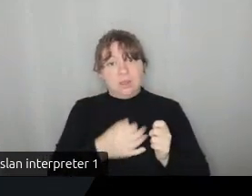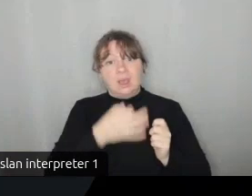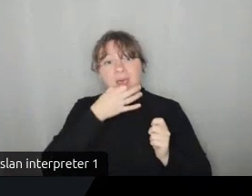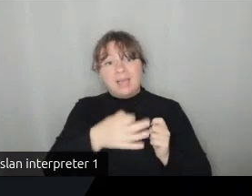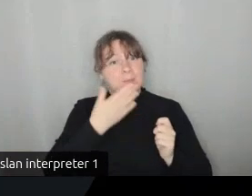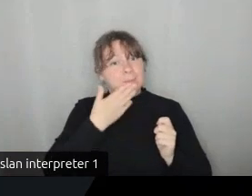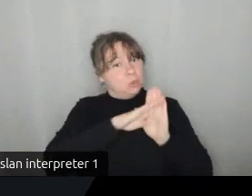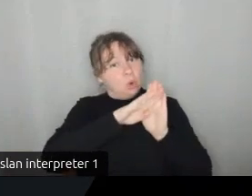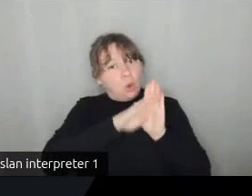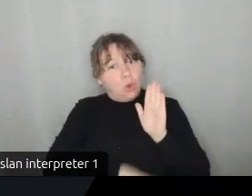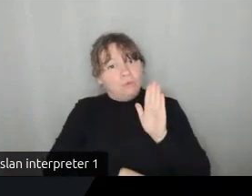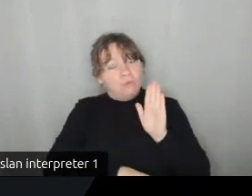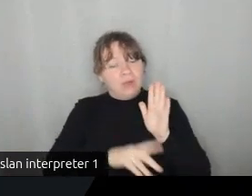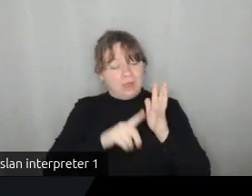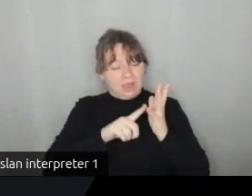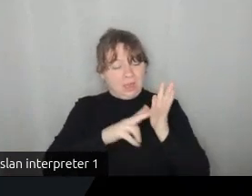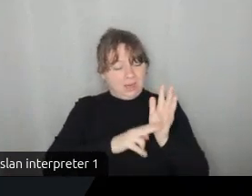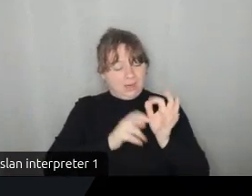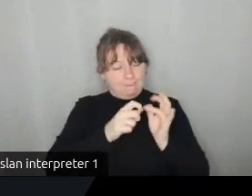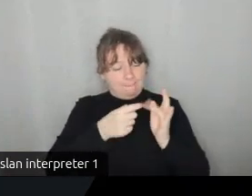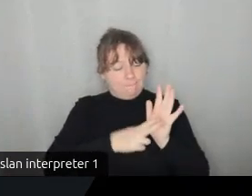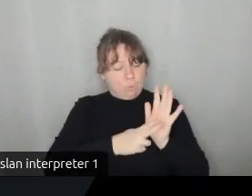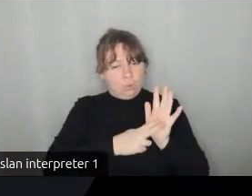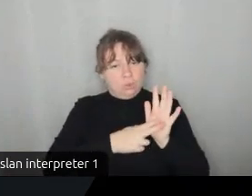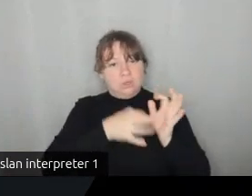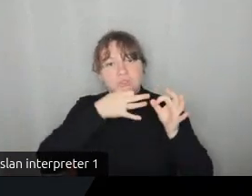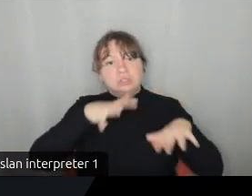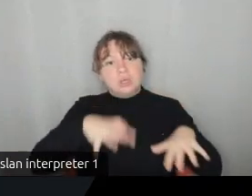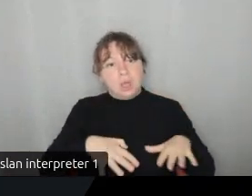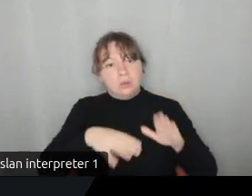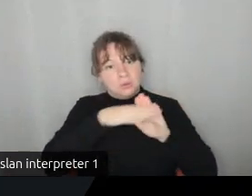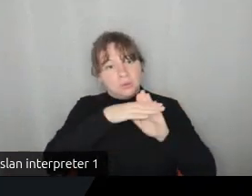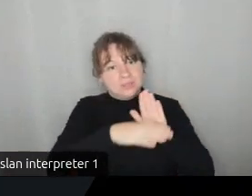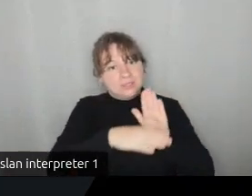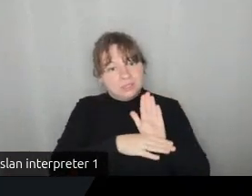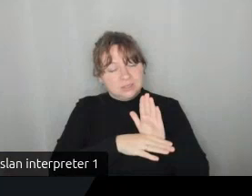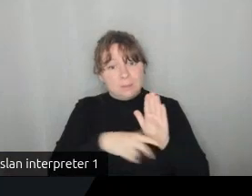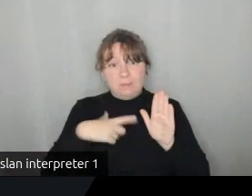condition because one it was no longer relevant but also she did not want to reminder each and